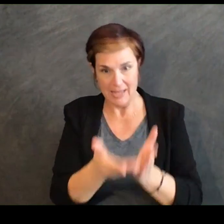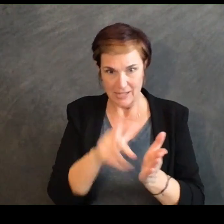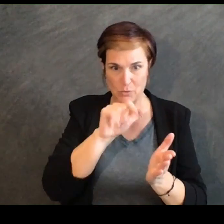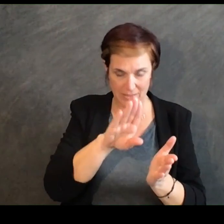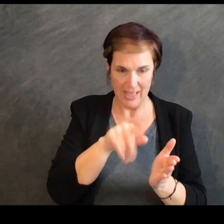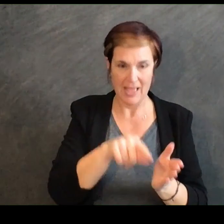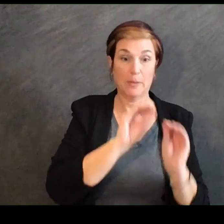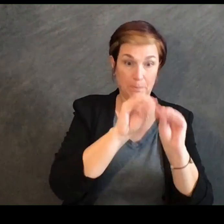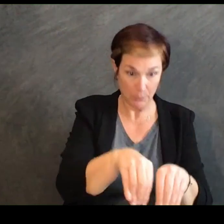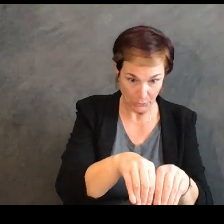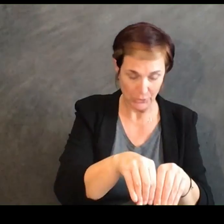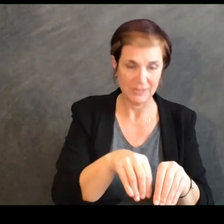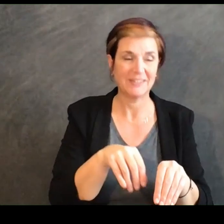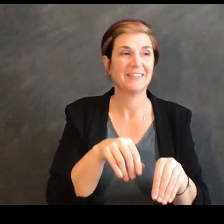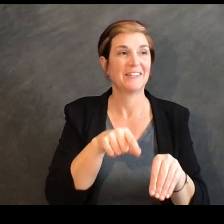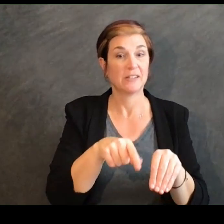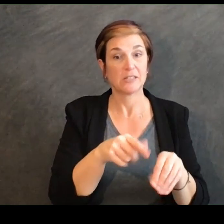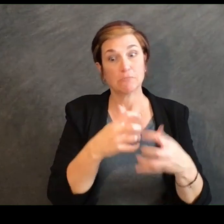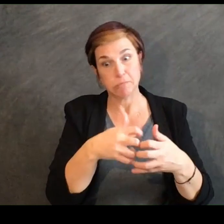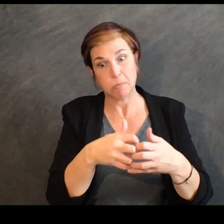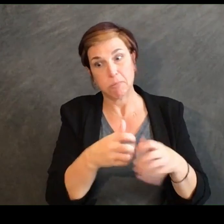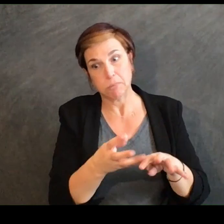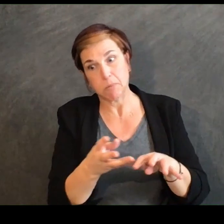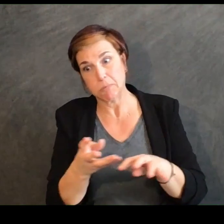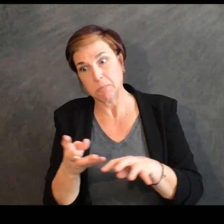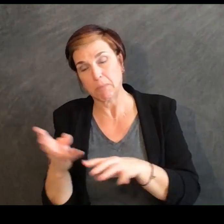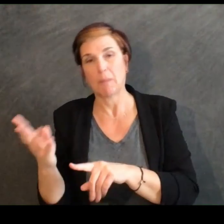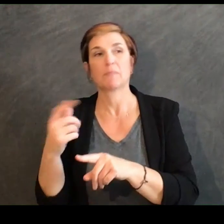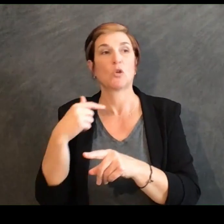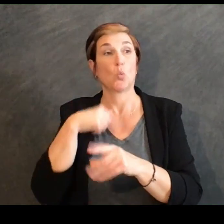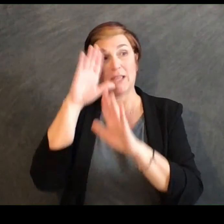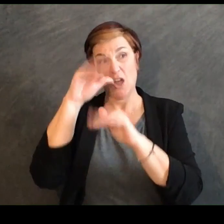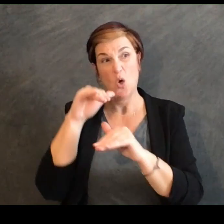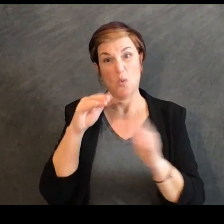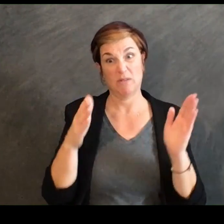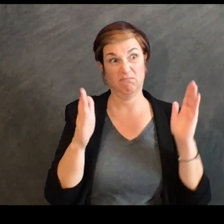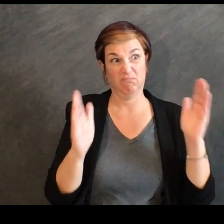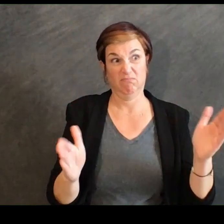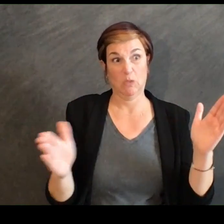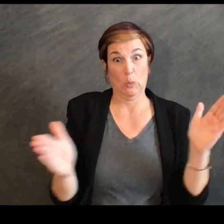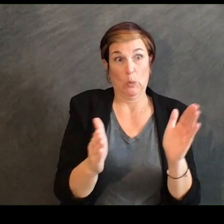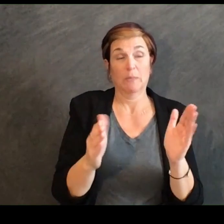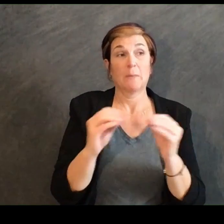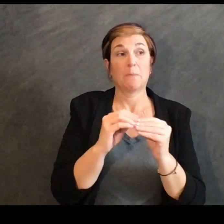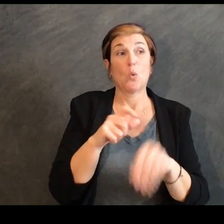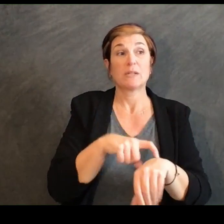we're hoping that all can be finished within 20 four hours which is very similar to other tests that you received today